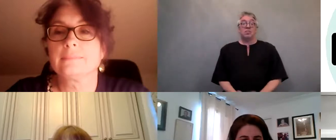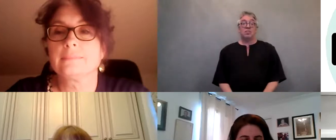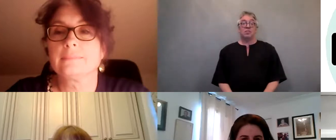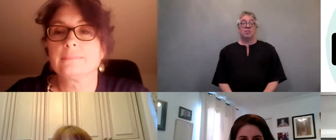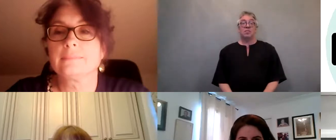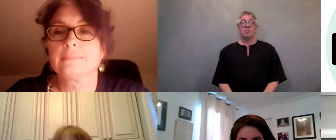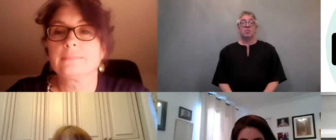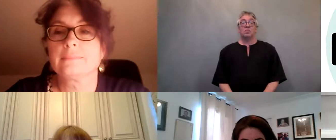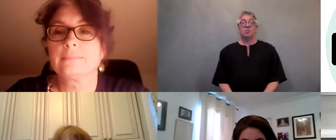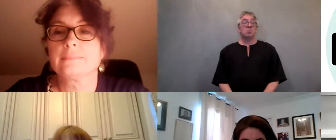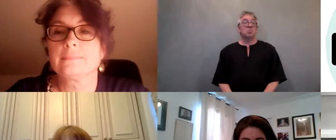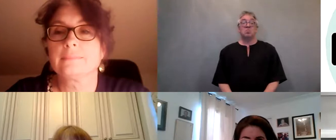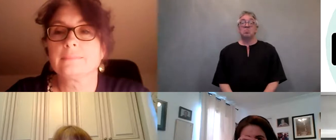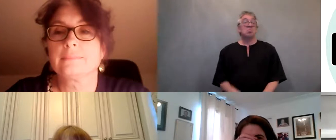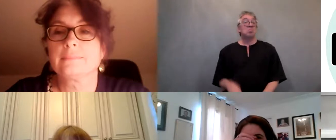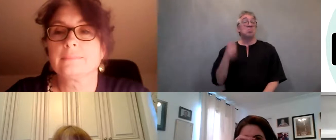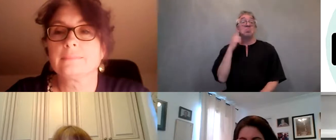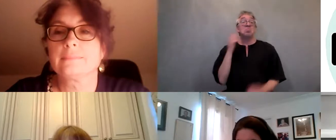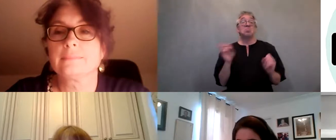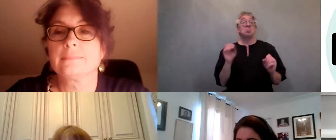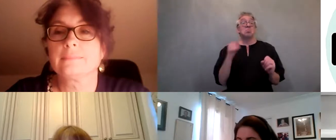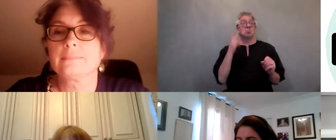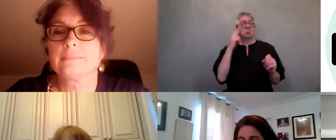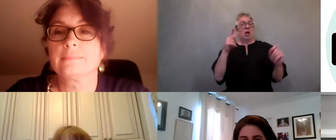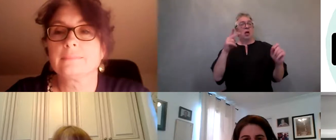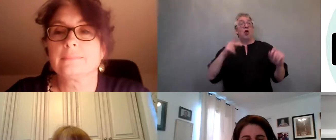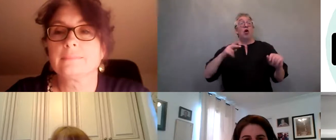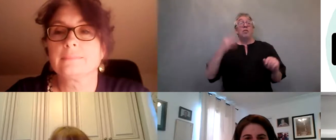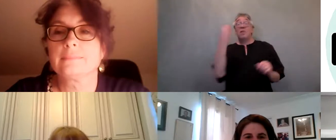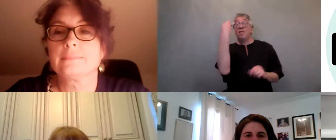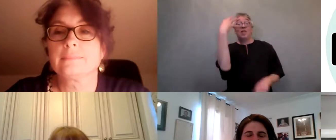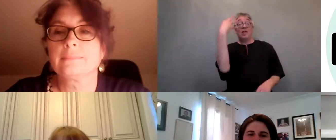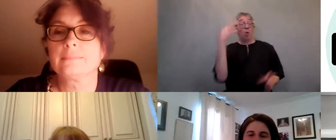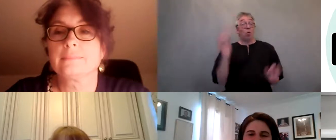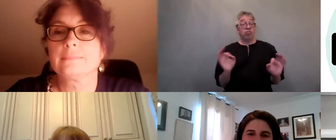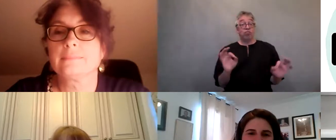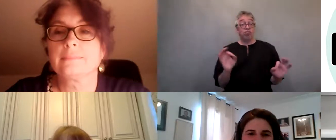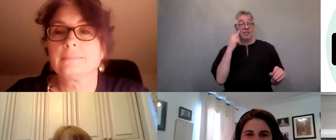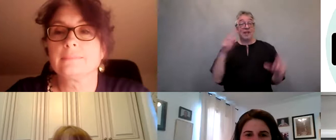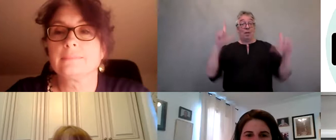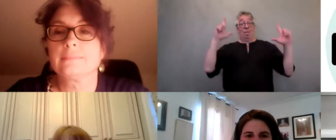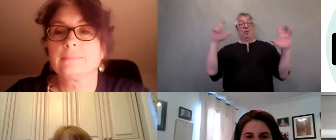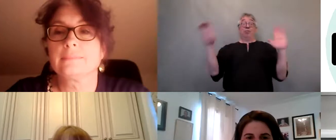Darja? Do you hear us?